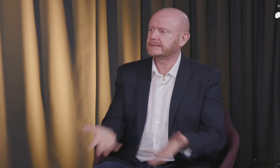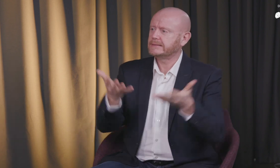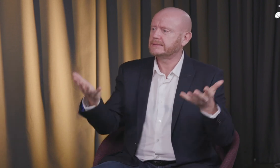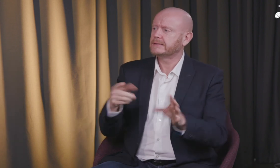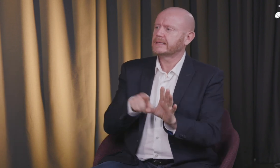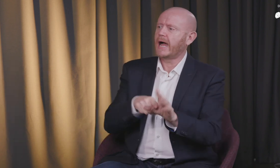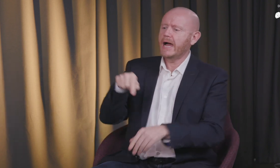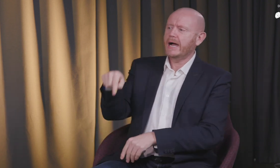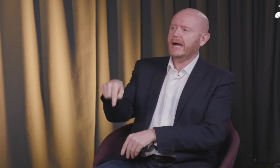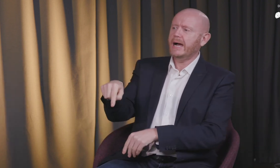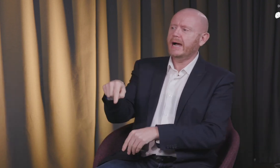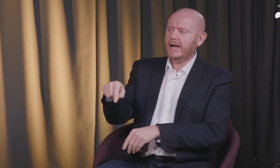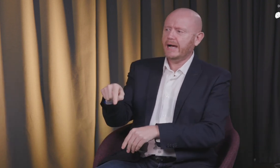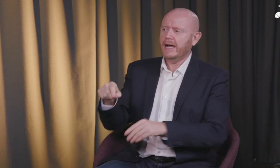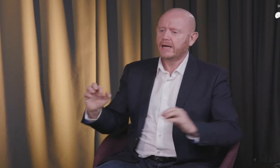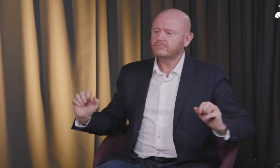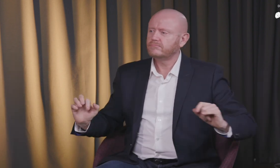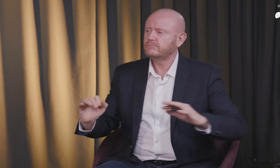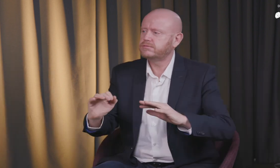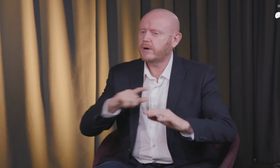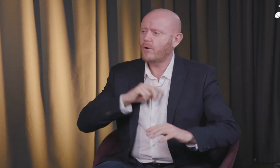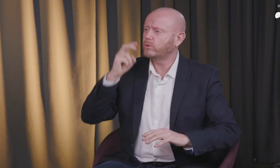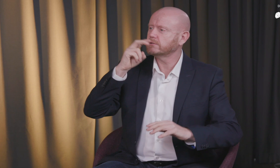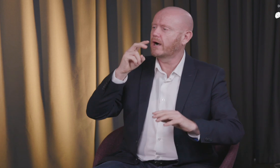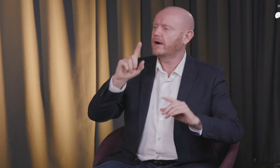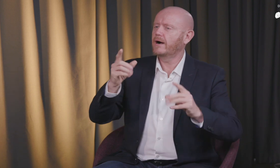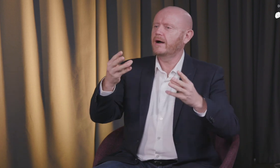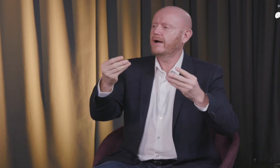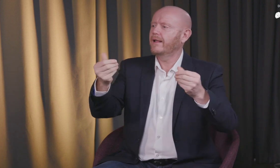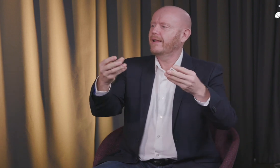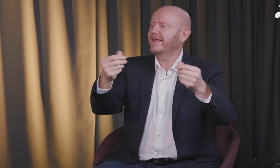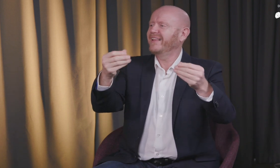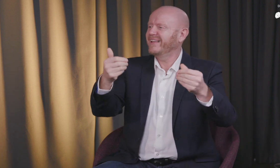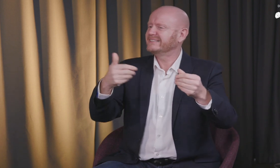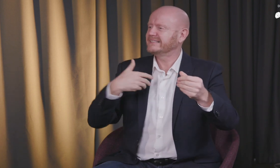We need to encourage the younger generation to come together, as the older generation is disappearing.